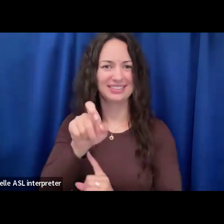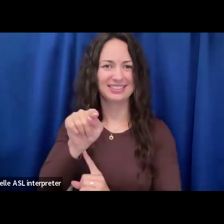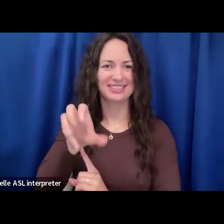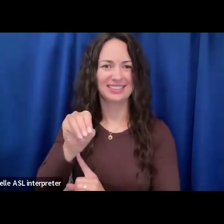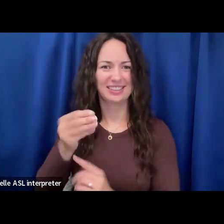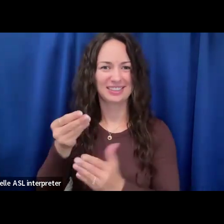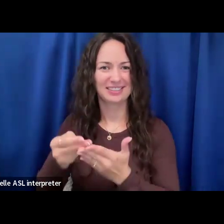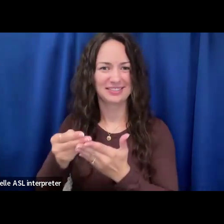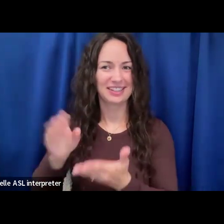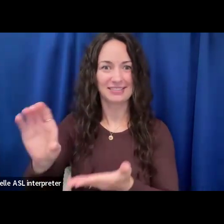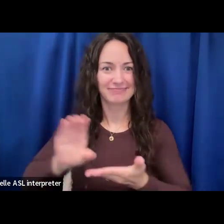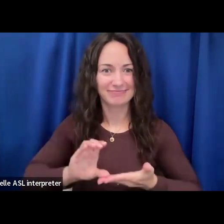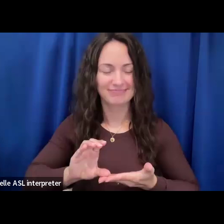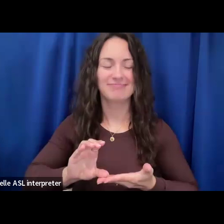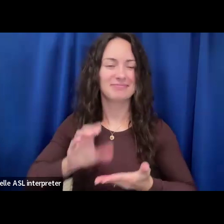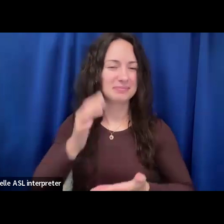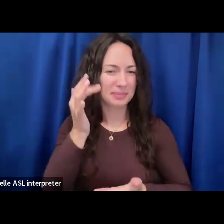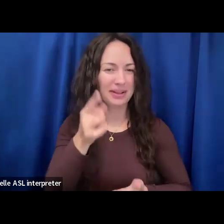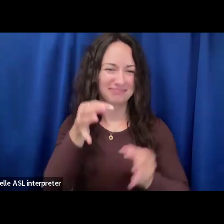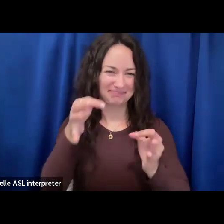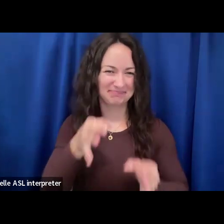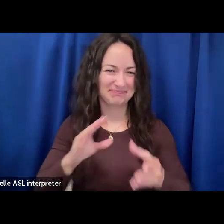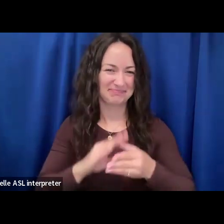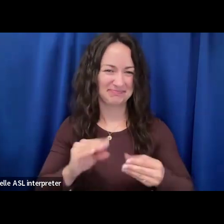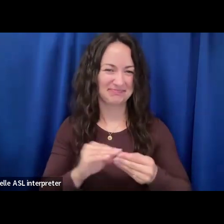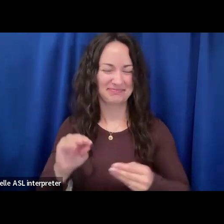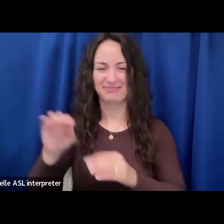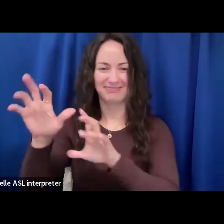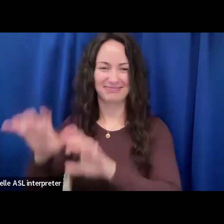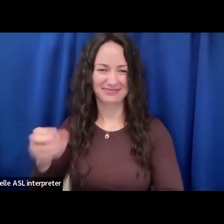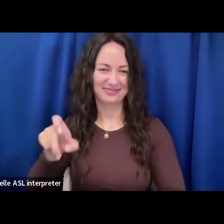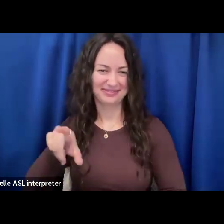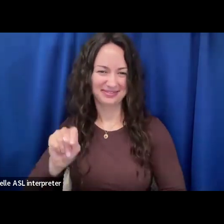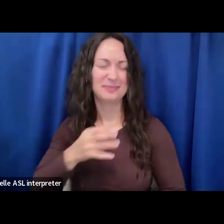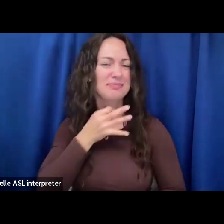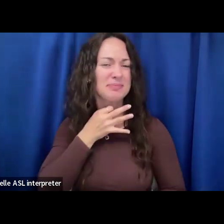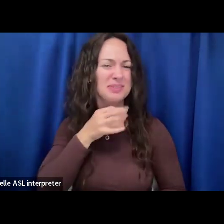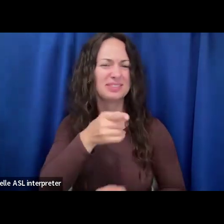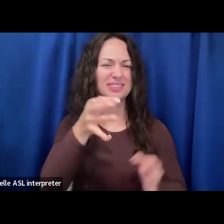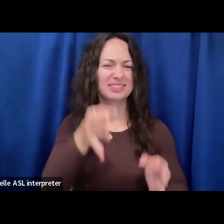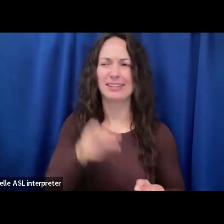get inspired as to why you chose to go for a grant that mainly supports students.